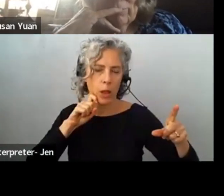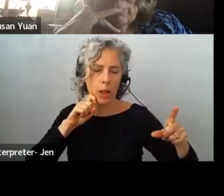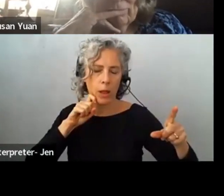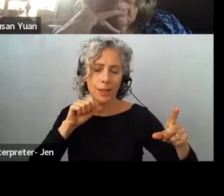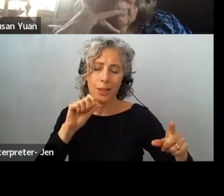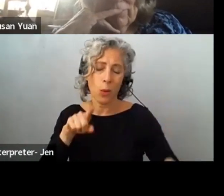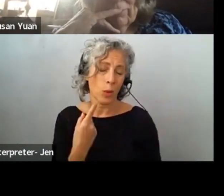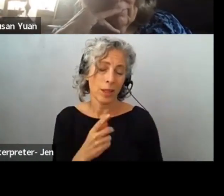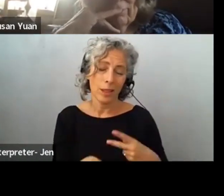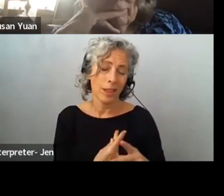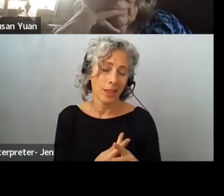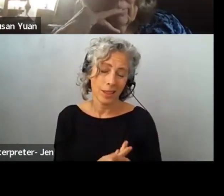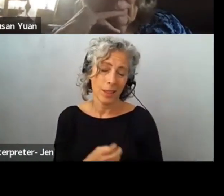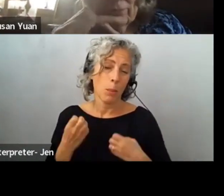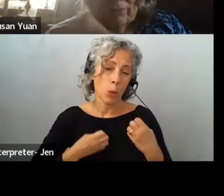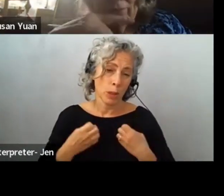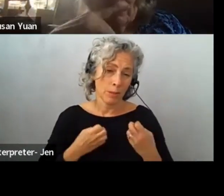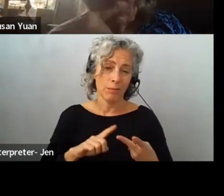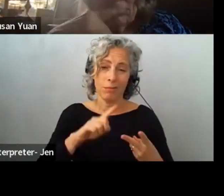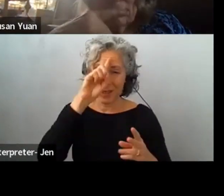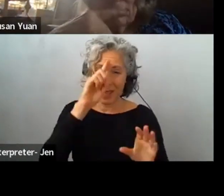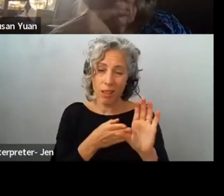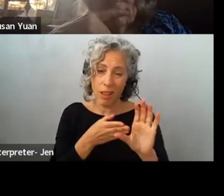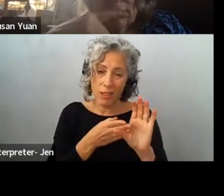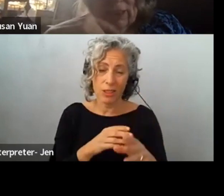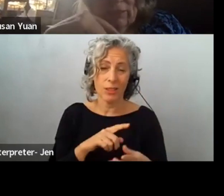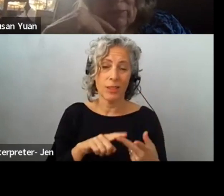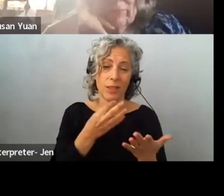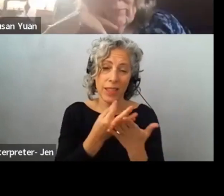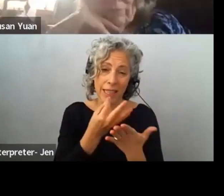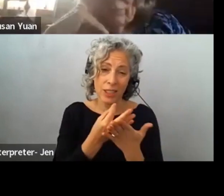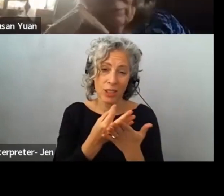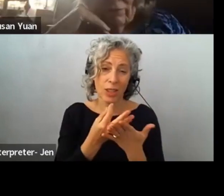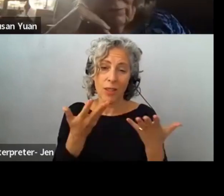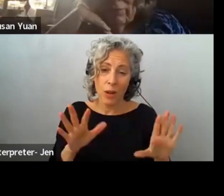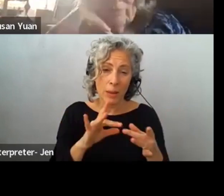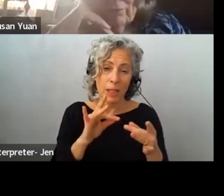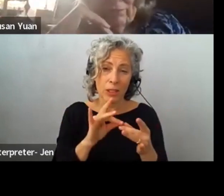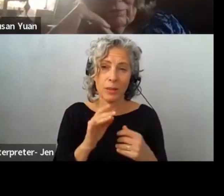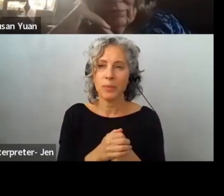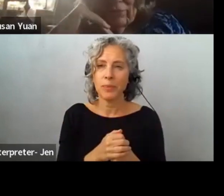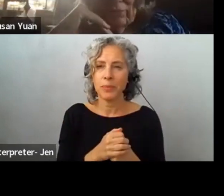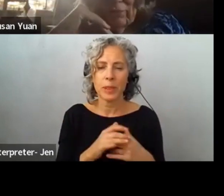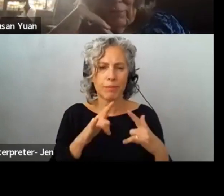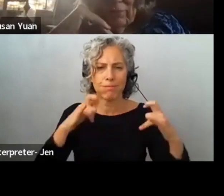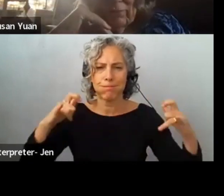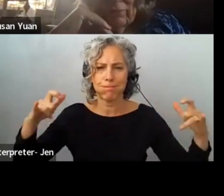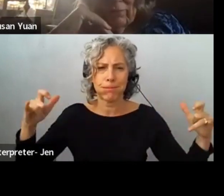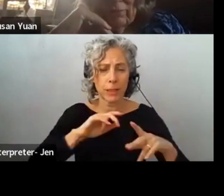the only kinds of abuse, there's emotional abuse, psychological abuse, financial abuse, which I've already mentioned, there are several different kinds of reporting to recognize the